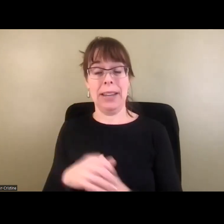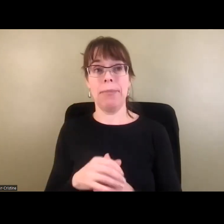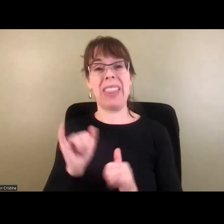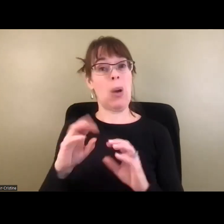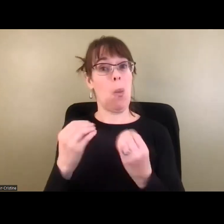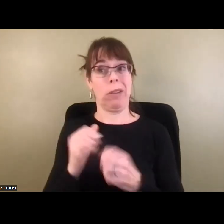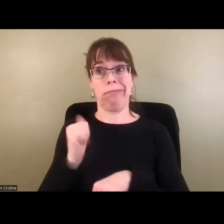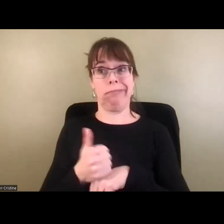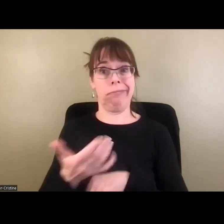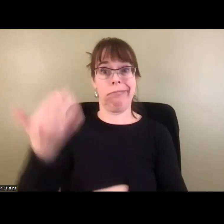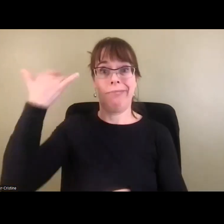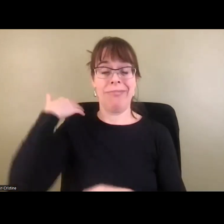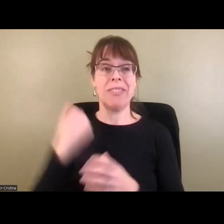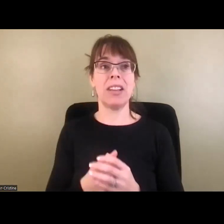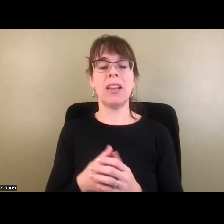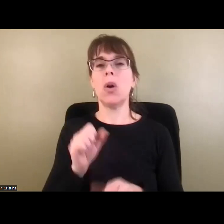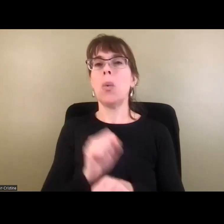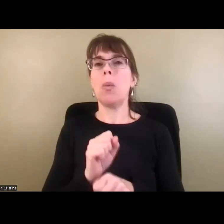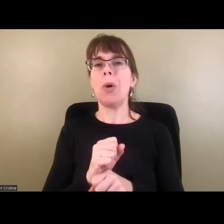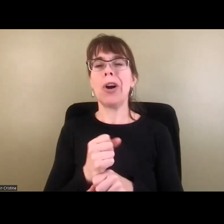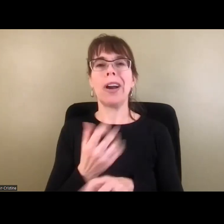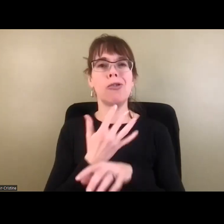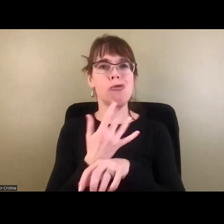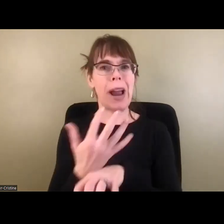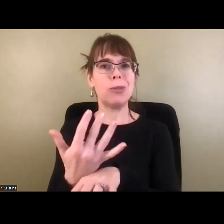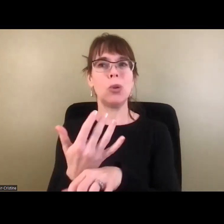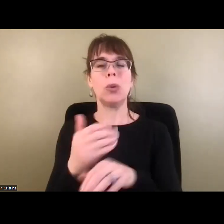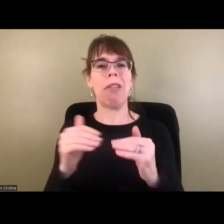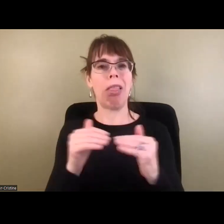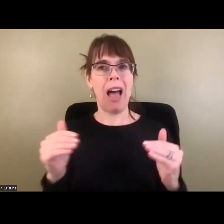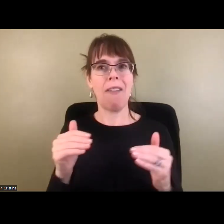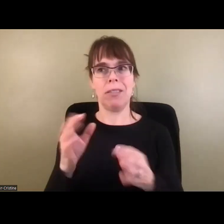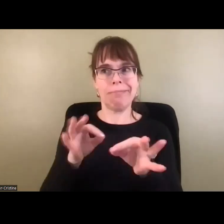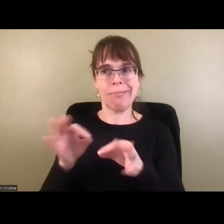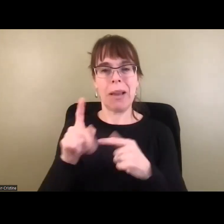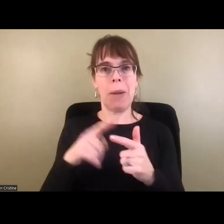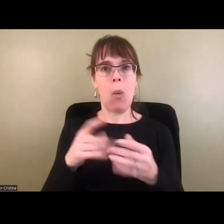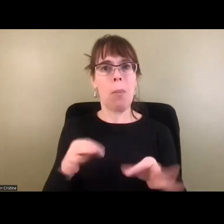We work on the grassroots level to educate folx about the importance of abortion access. And